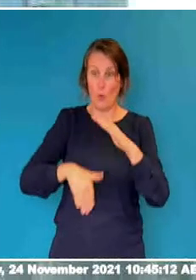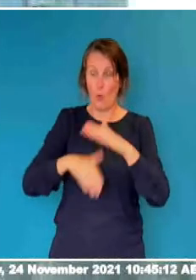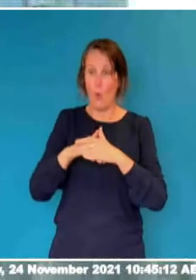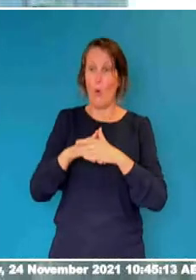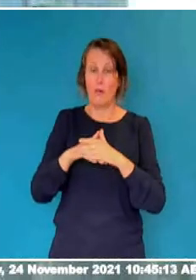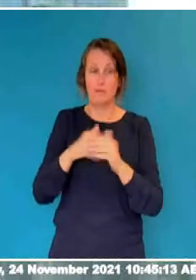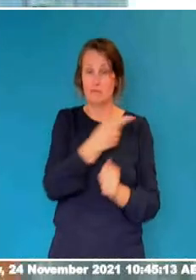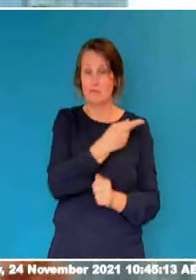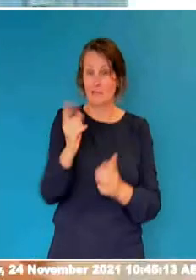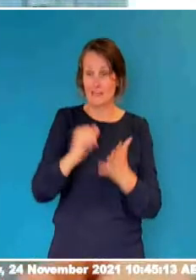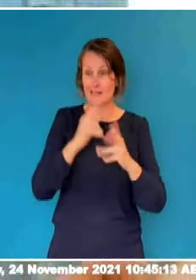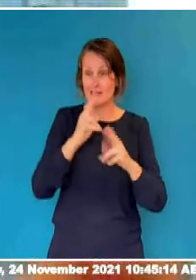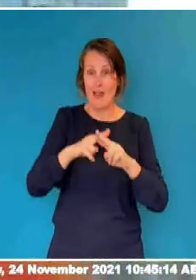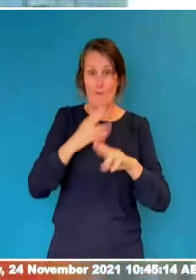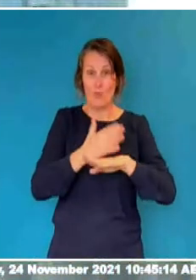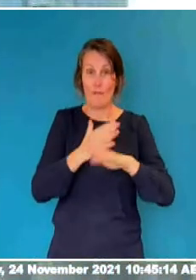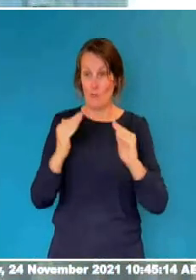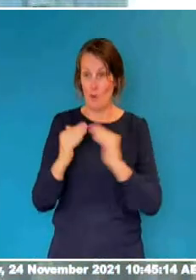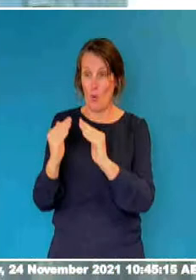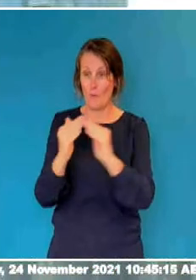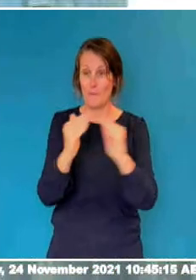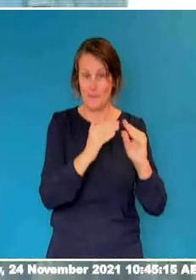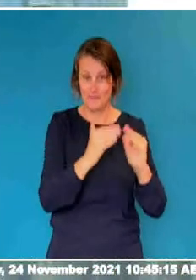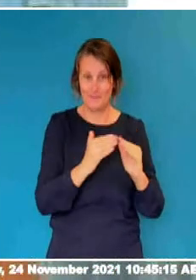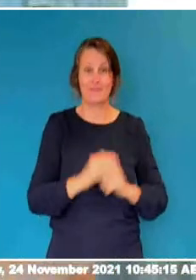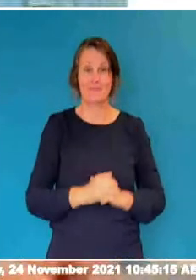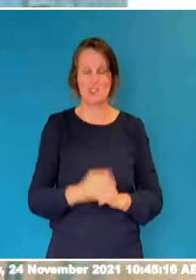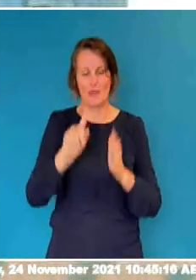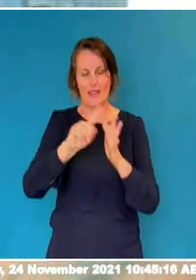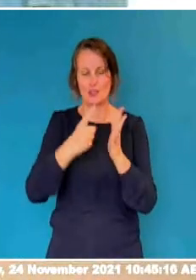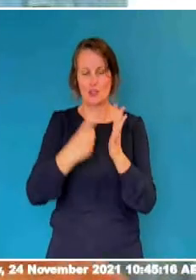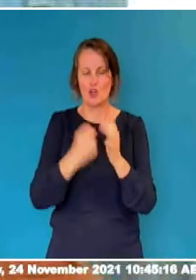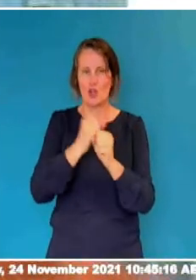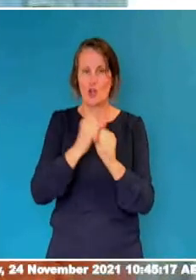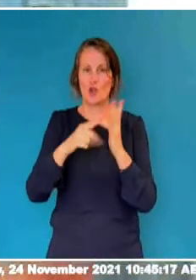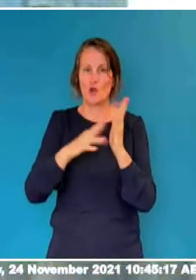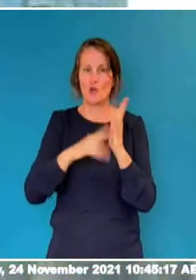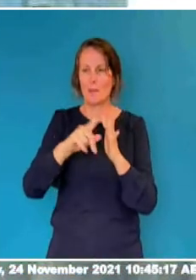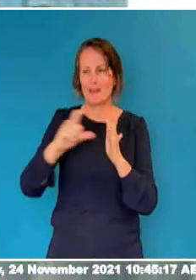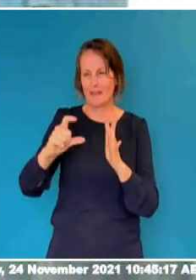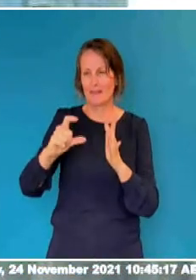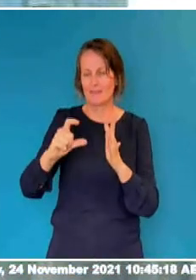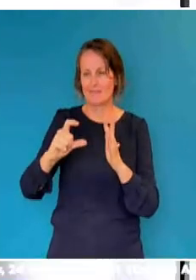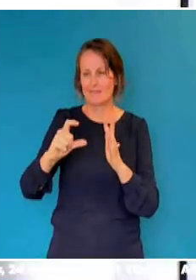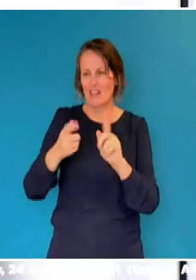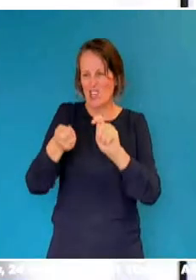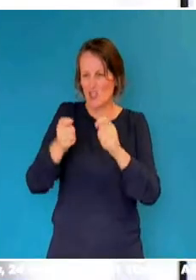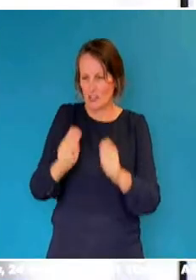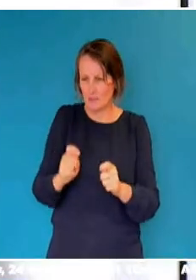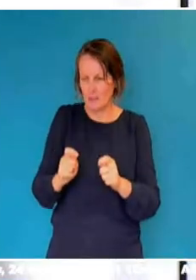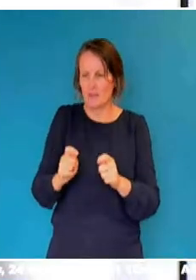That's right. MS DOWSETT: Let's put aside the ergonomic adjustments that we can call the work from home adjustments.